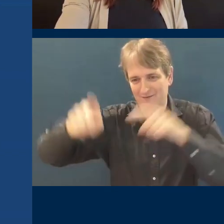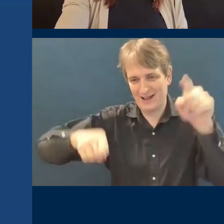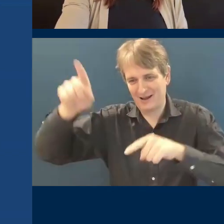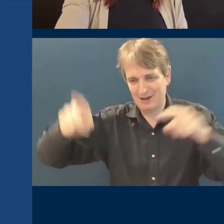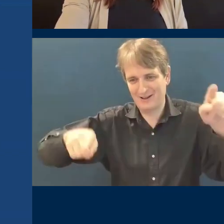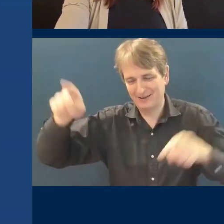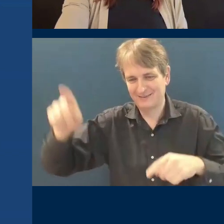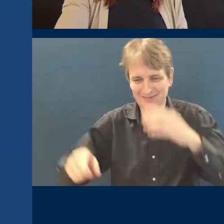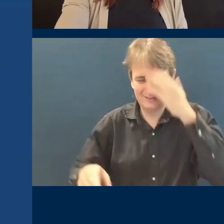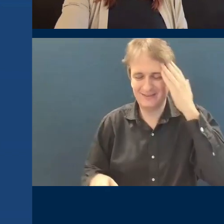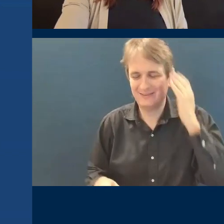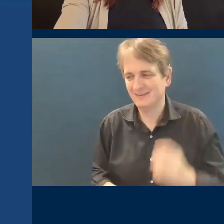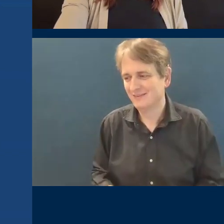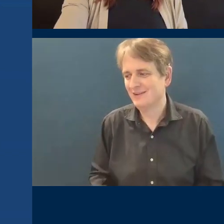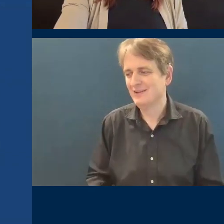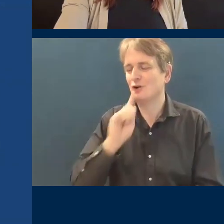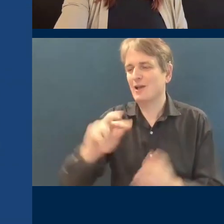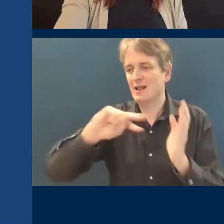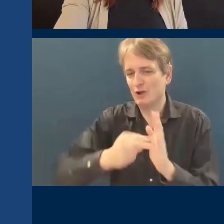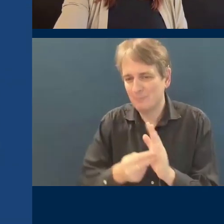So it's all over the place. It really is varied.